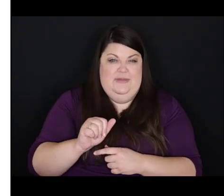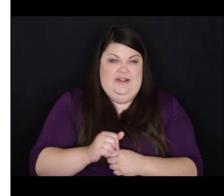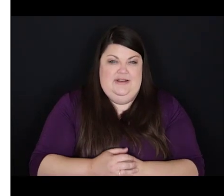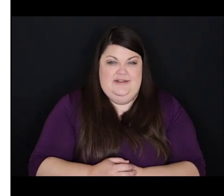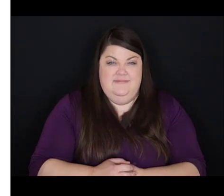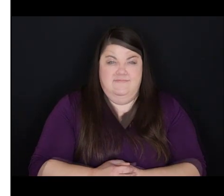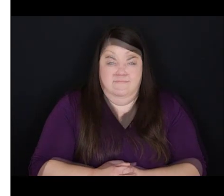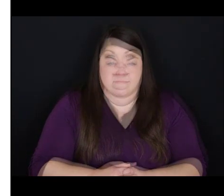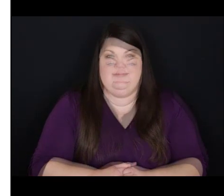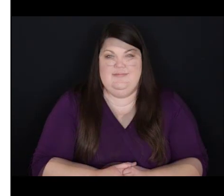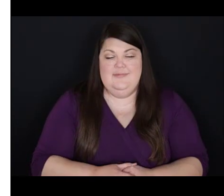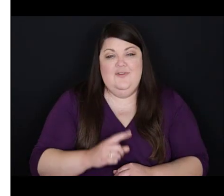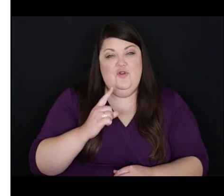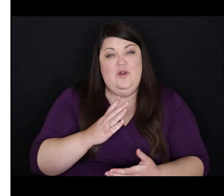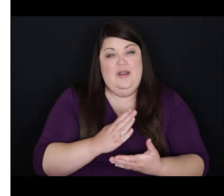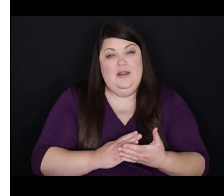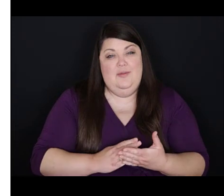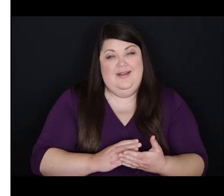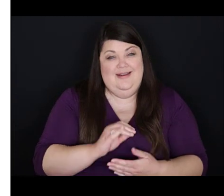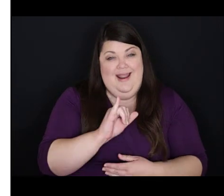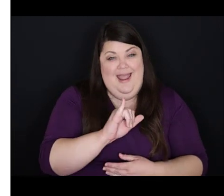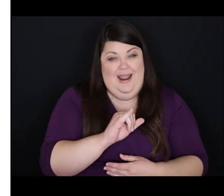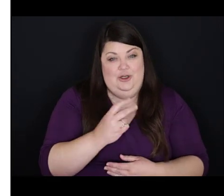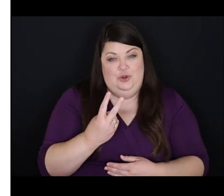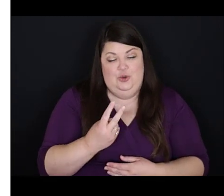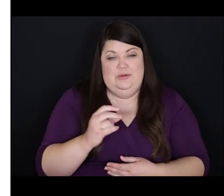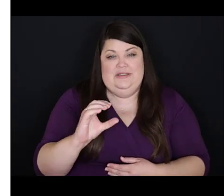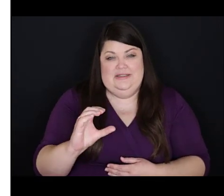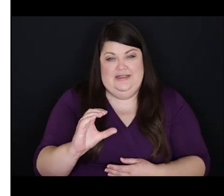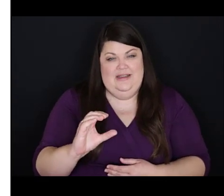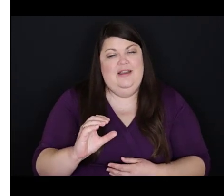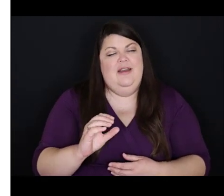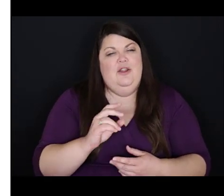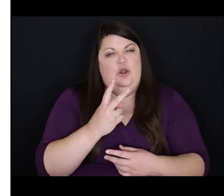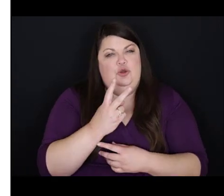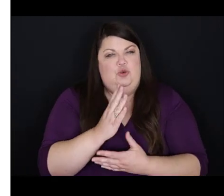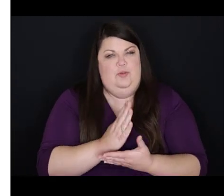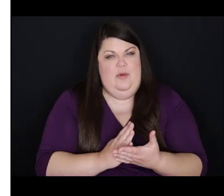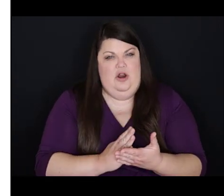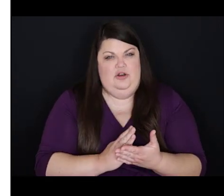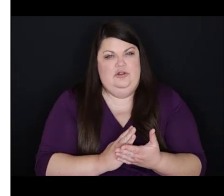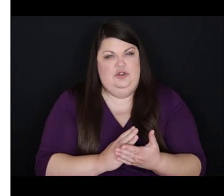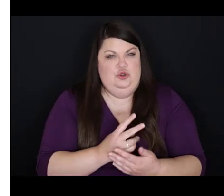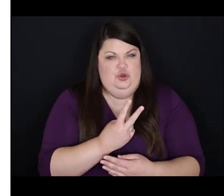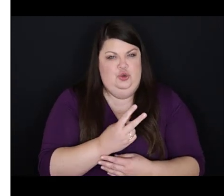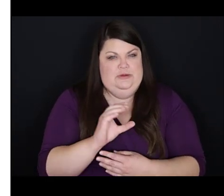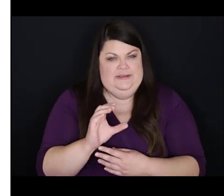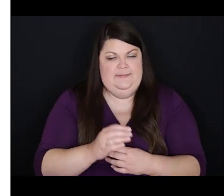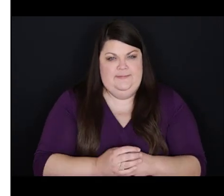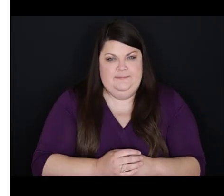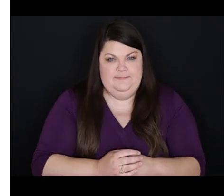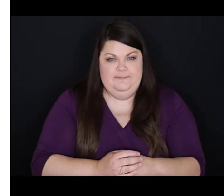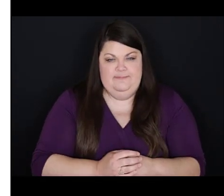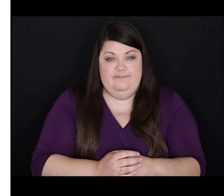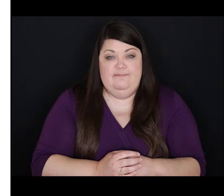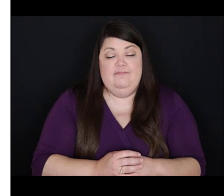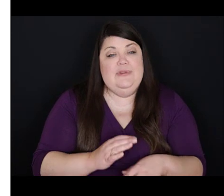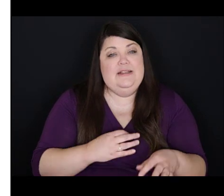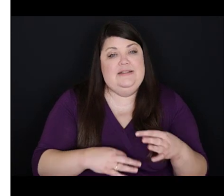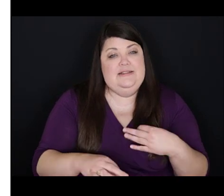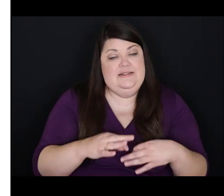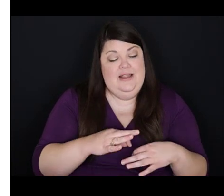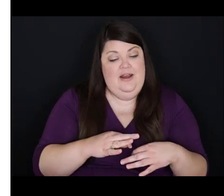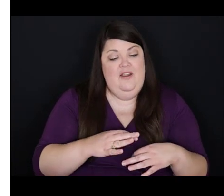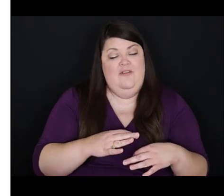For element (i)(2)(C), there are 2 parts to (2)(C). Instead of recruitment and retention,